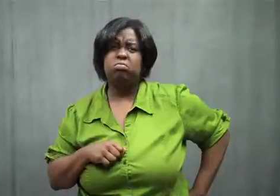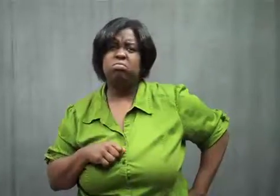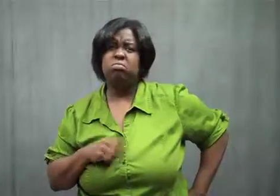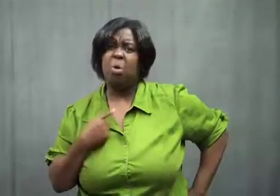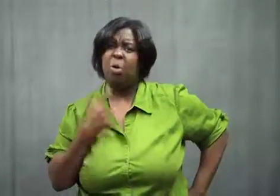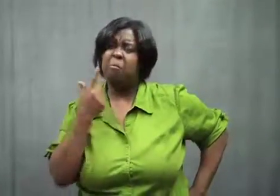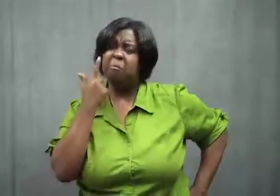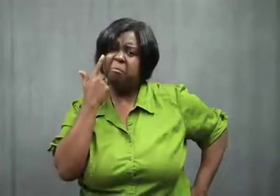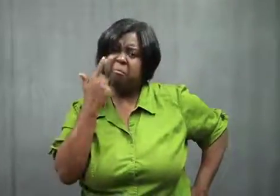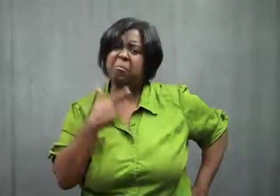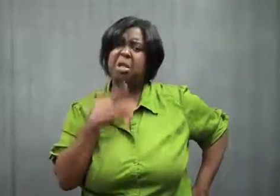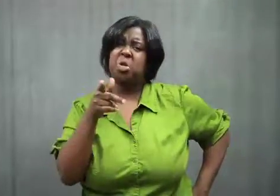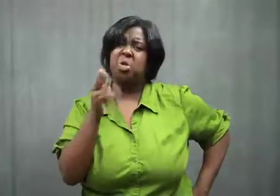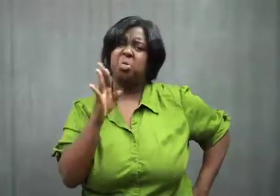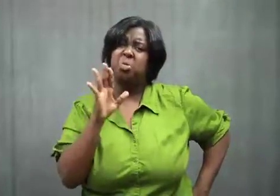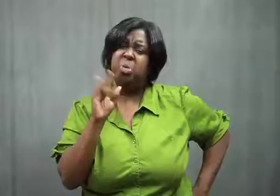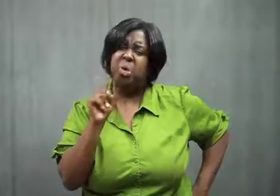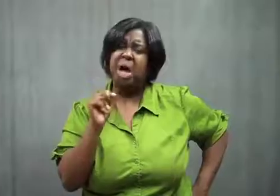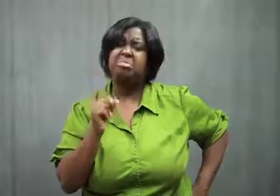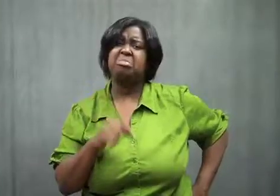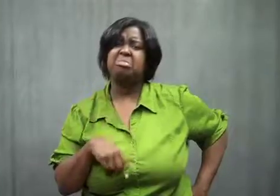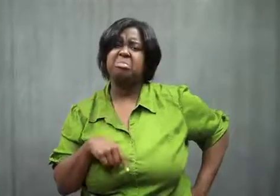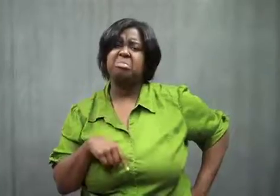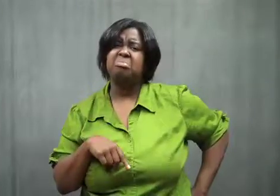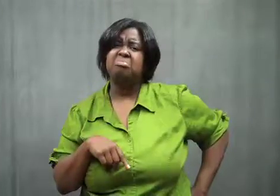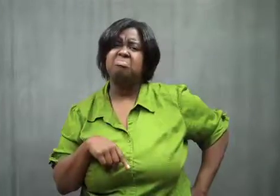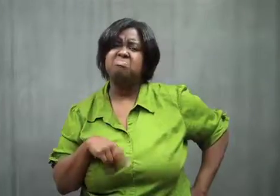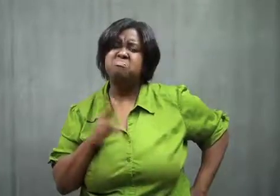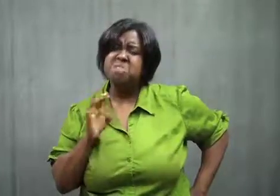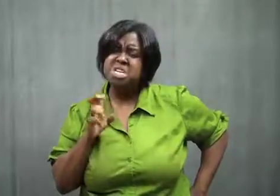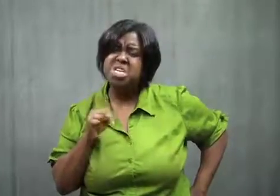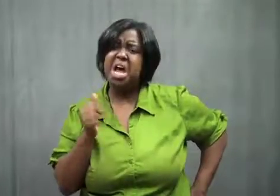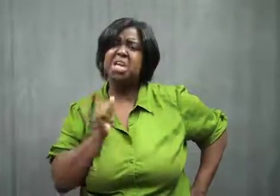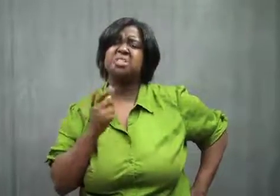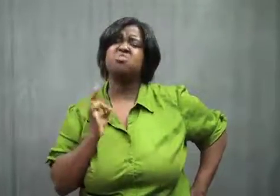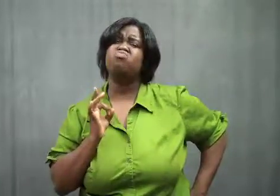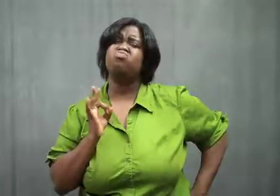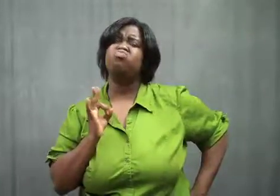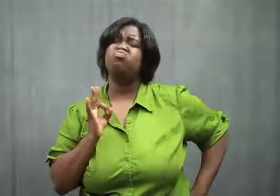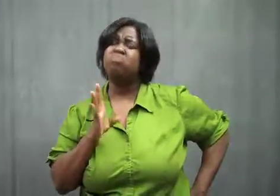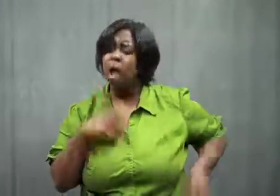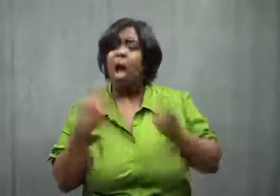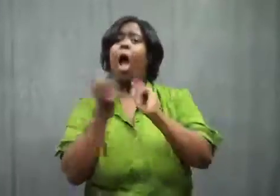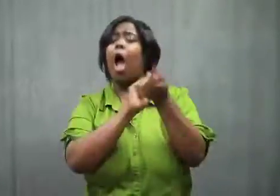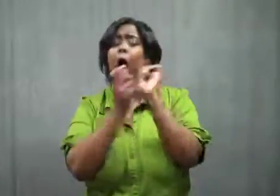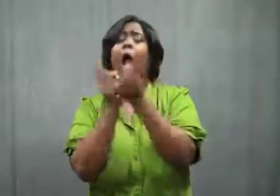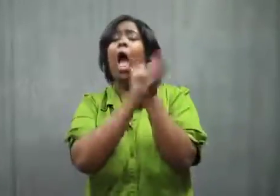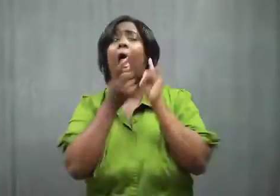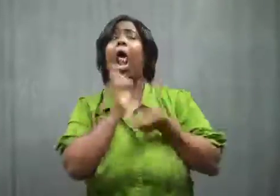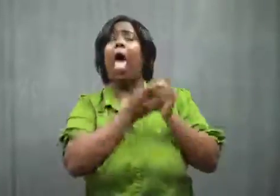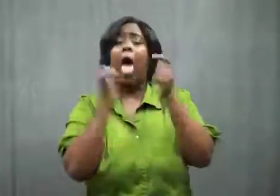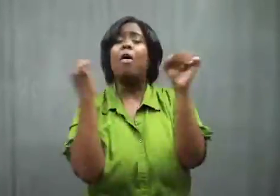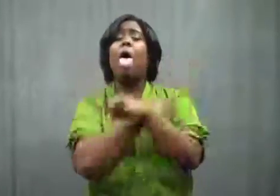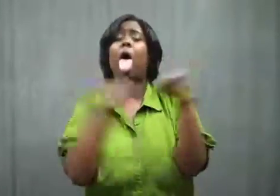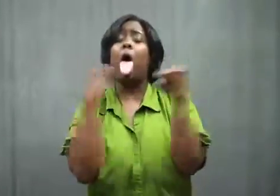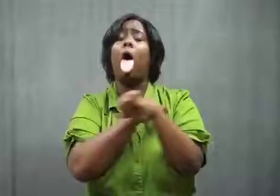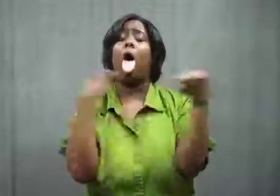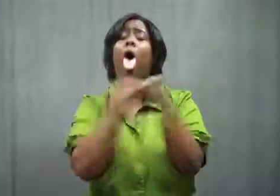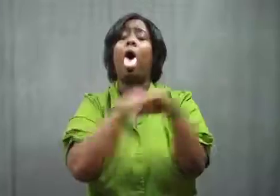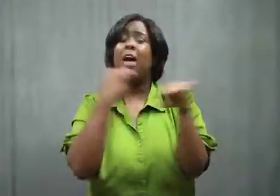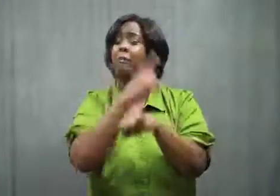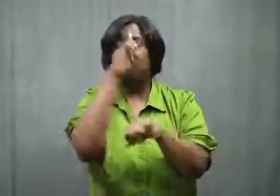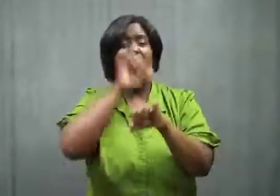I was thinking what a brat she was! Such a mean aunt!